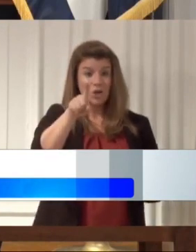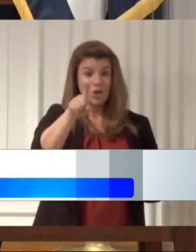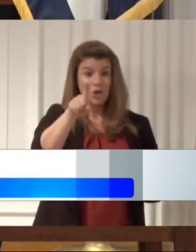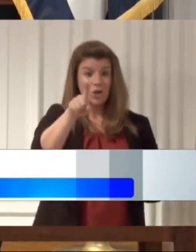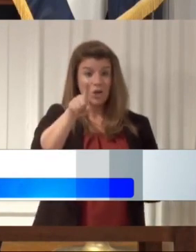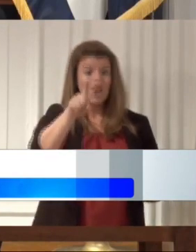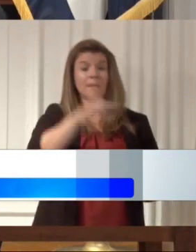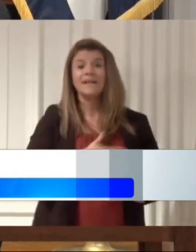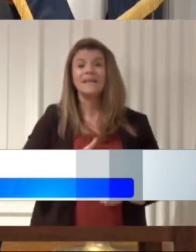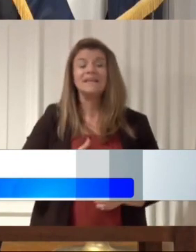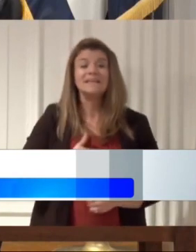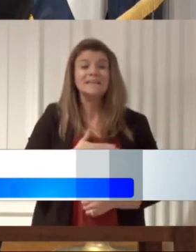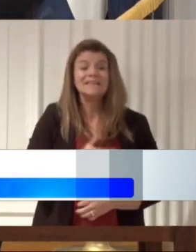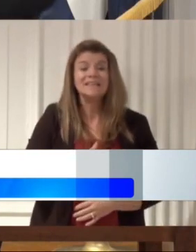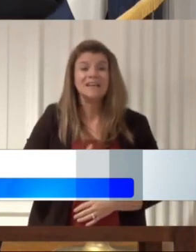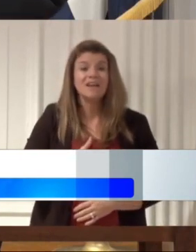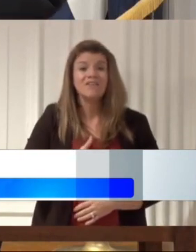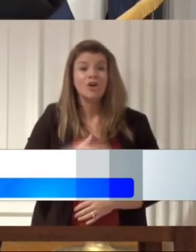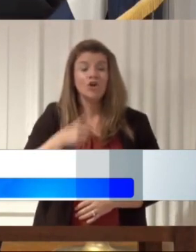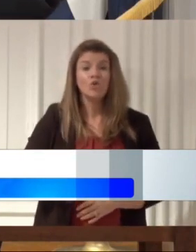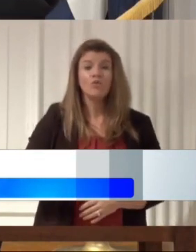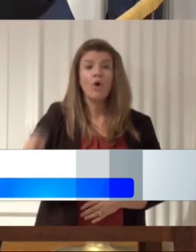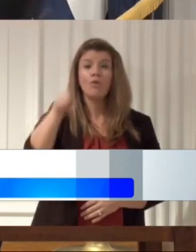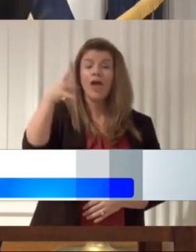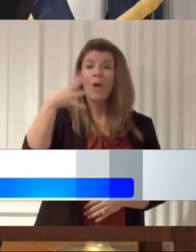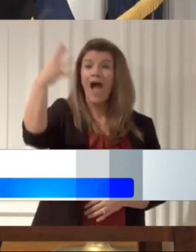YOU'RE HELPING." BUT LOCAL AND COUNTY LEADERS... SAY THAT SHUT-DOWN IS THE ONLY